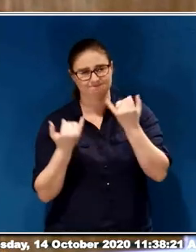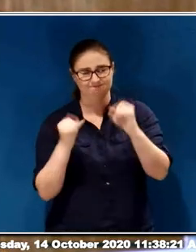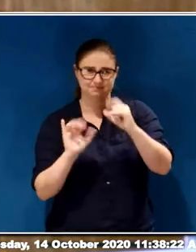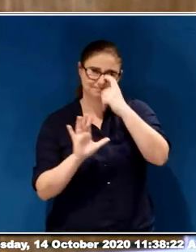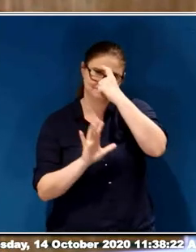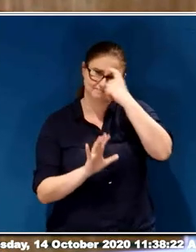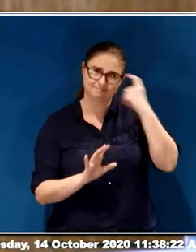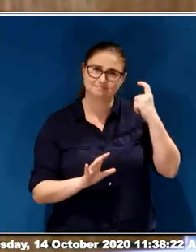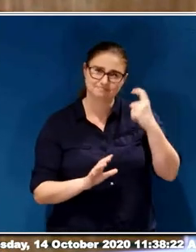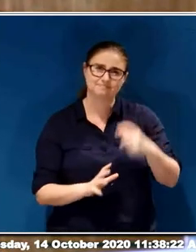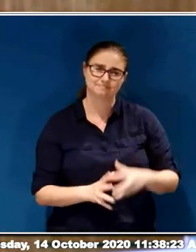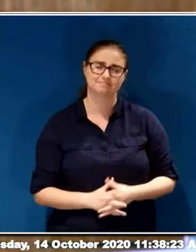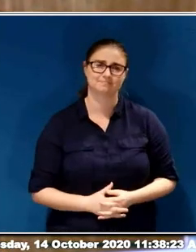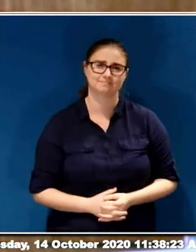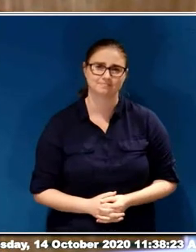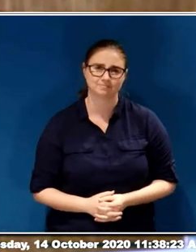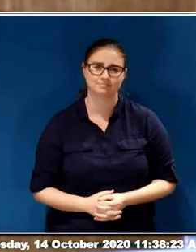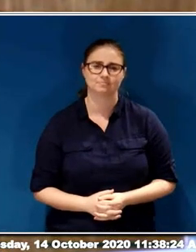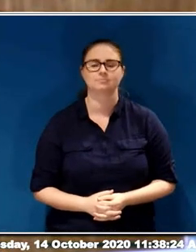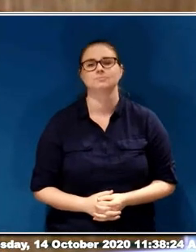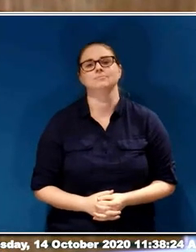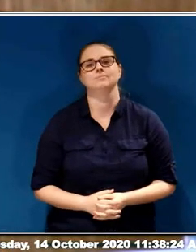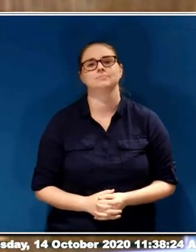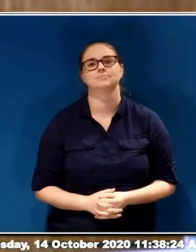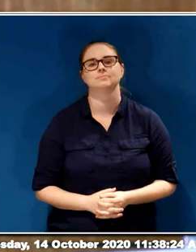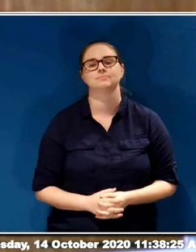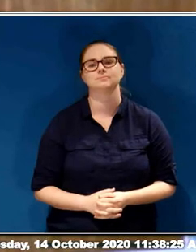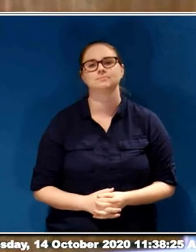from an interview with Kobe where he expresses how he doesn't want